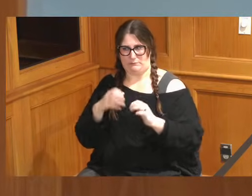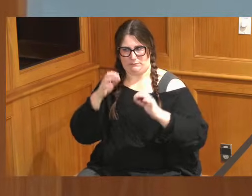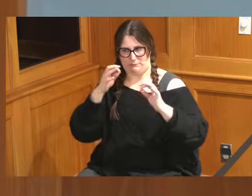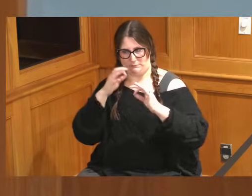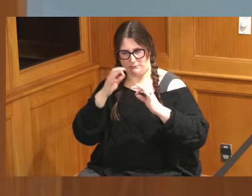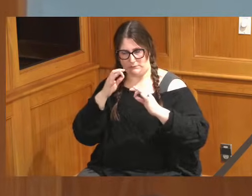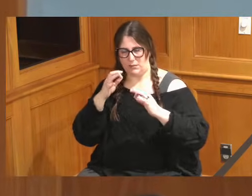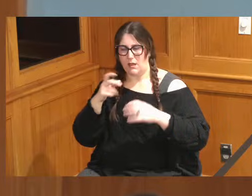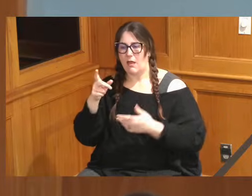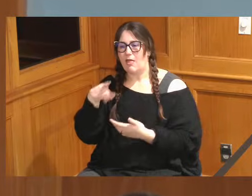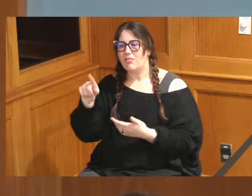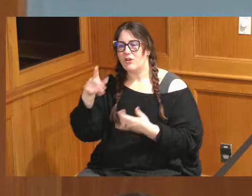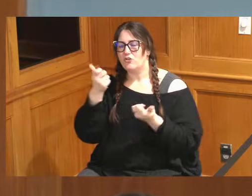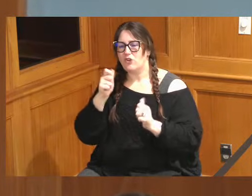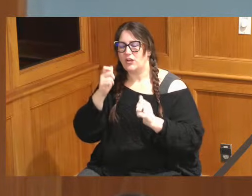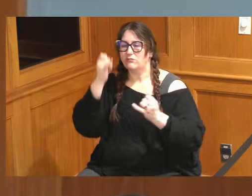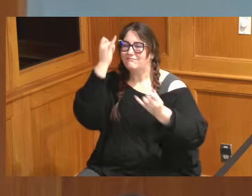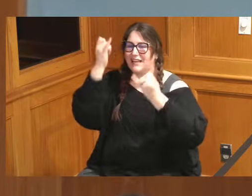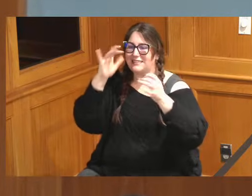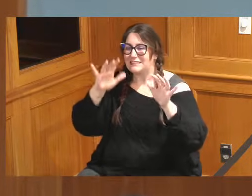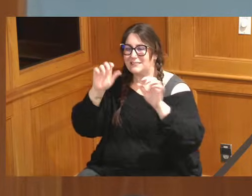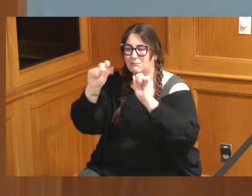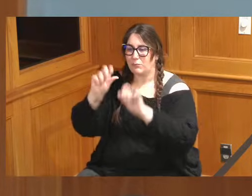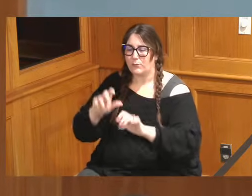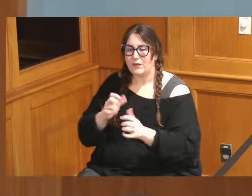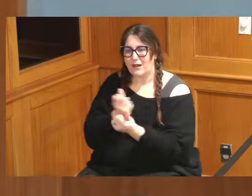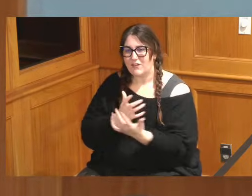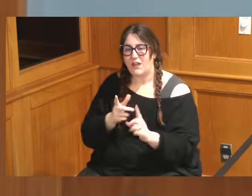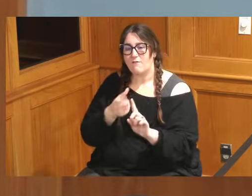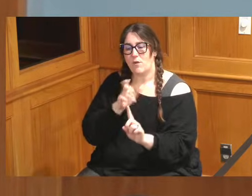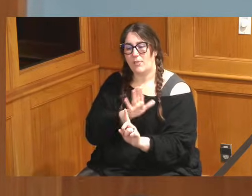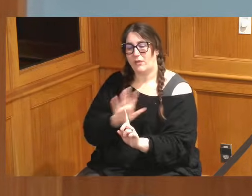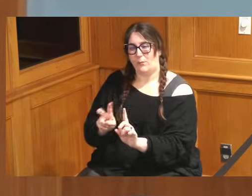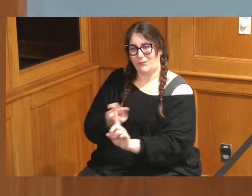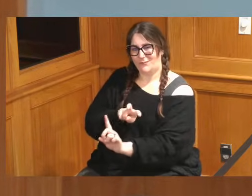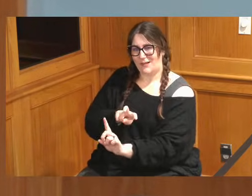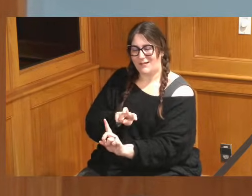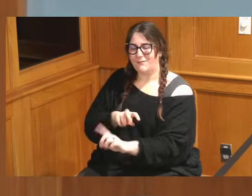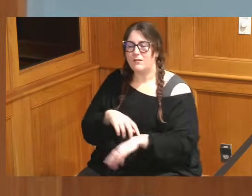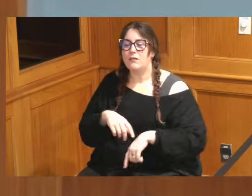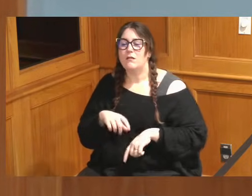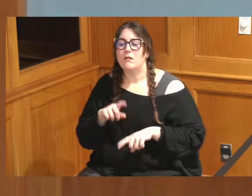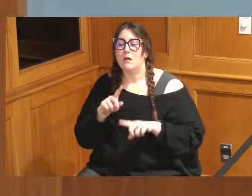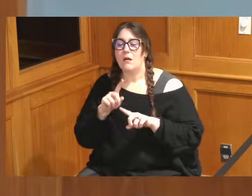bringing those ideas forward to their side. and that's where we're saying through this IGA we'd